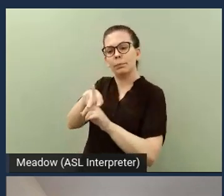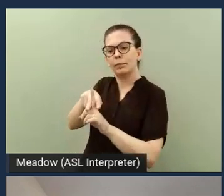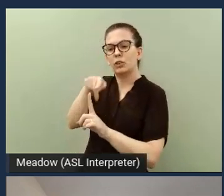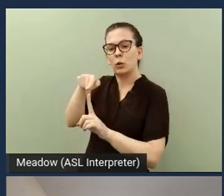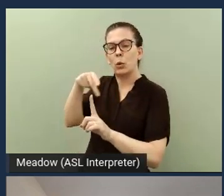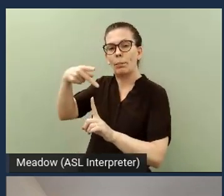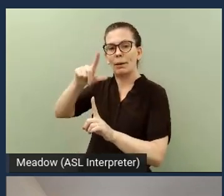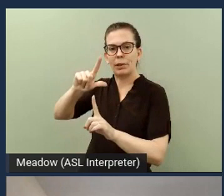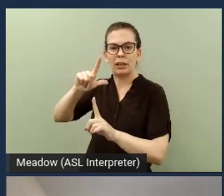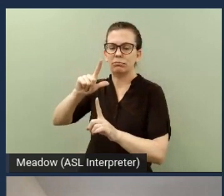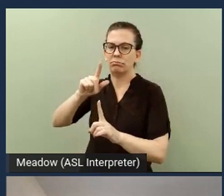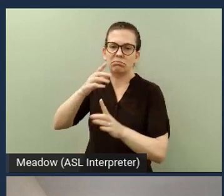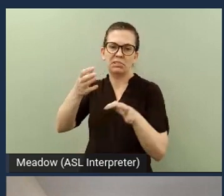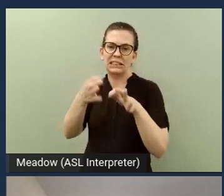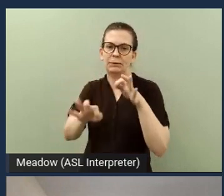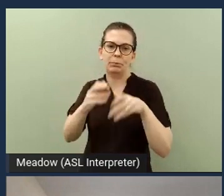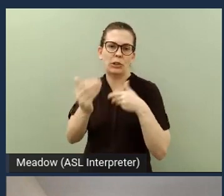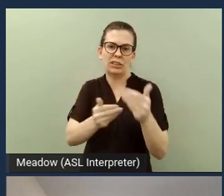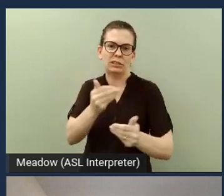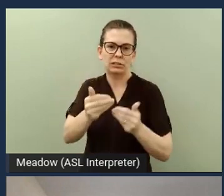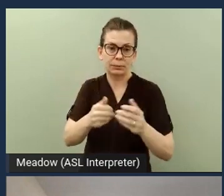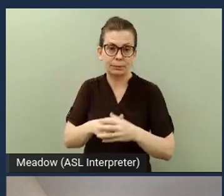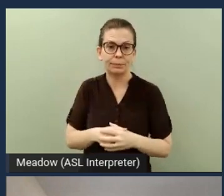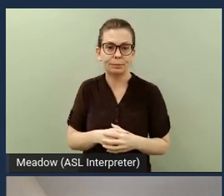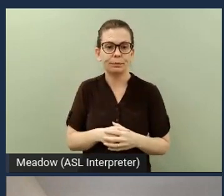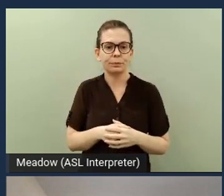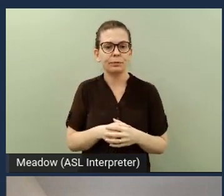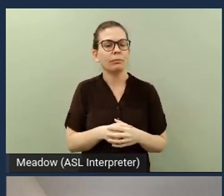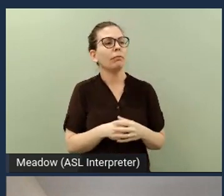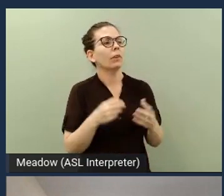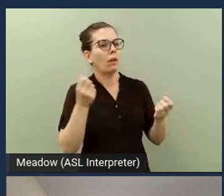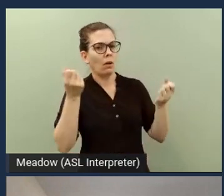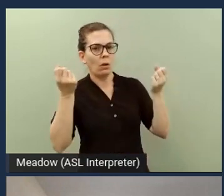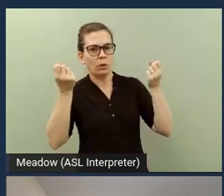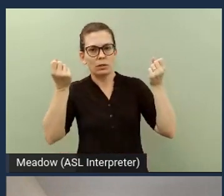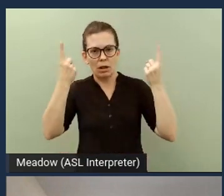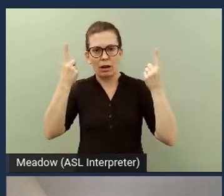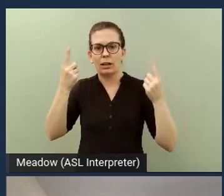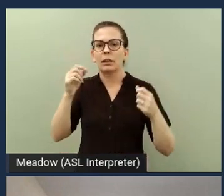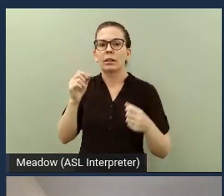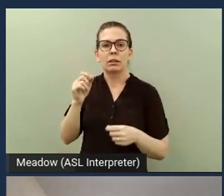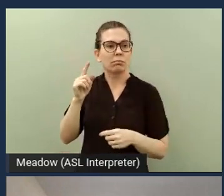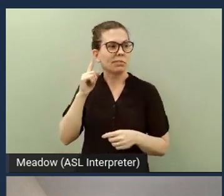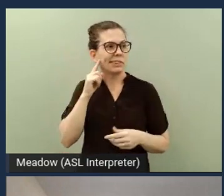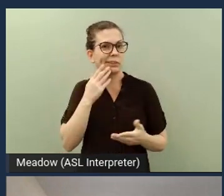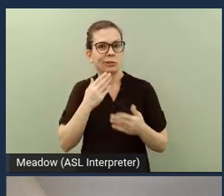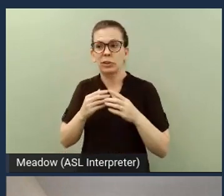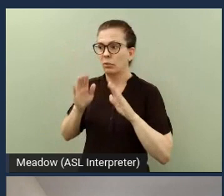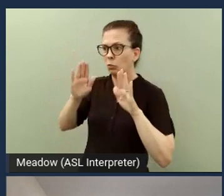is a fairly straightforward process. Got it, awesome. - Got it, okay, that sounds good. Wonderful, wonderful, yeah.